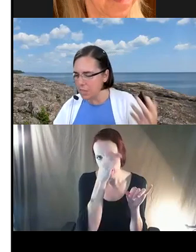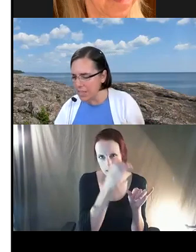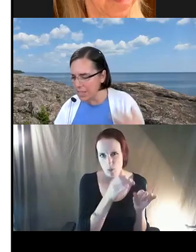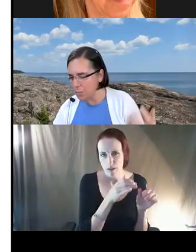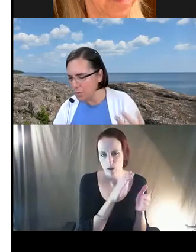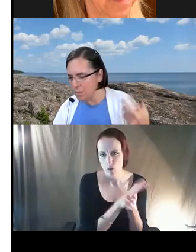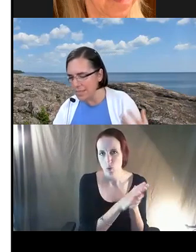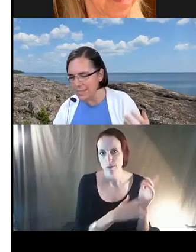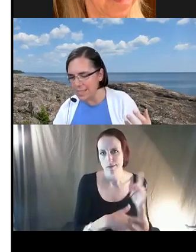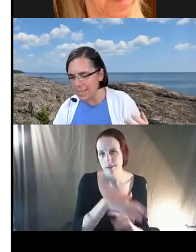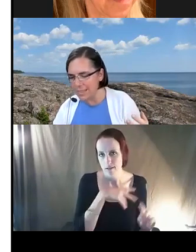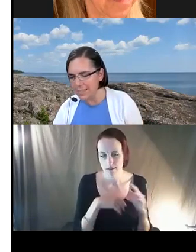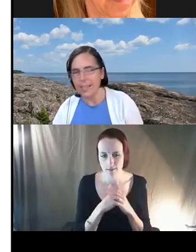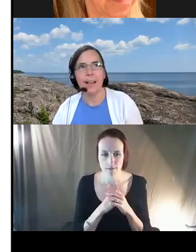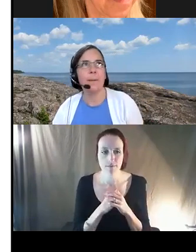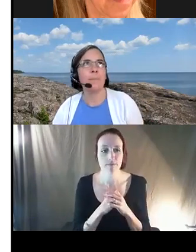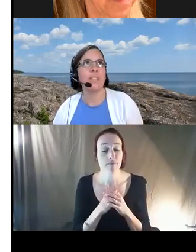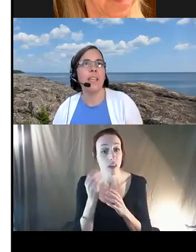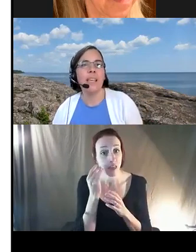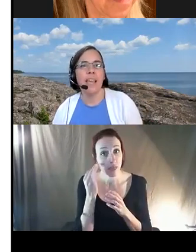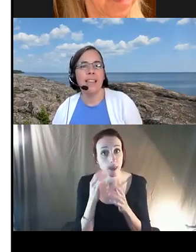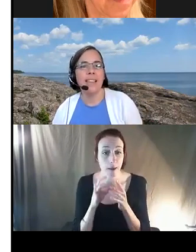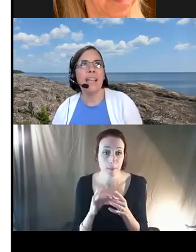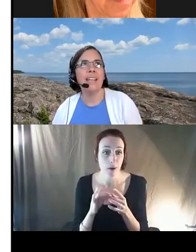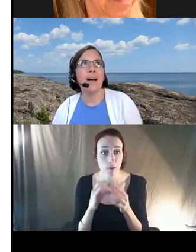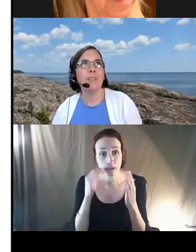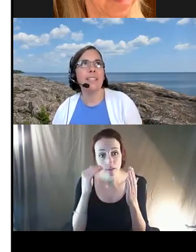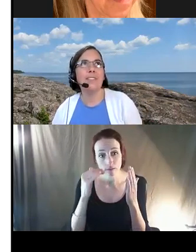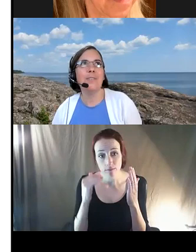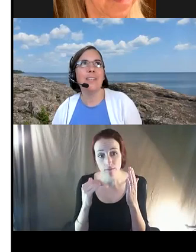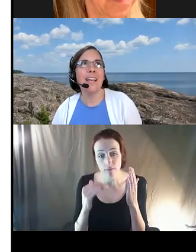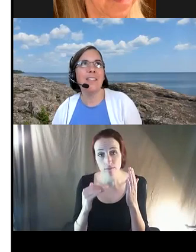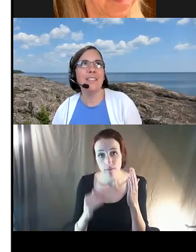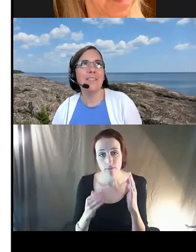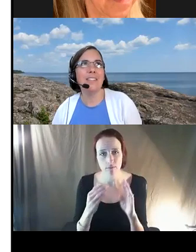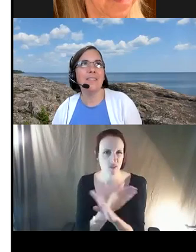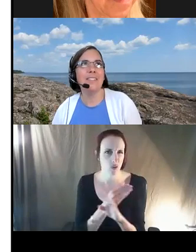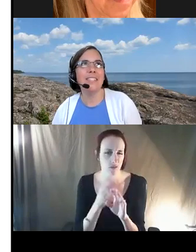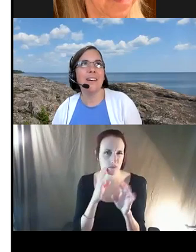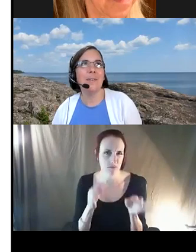You want to think through these things. Then I will give you another level of detail